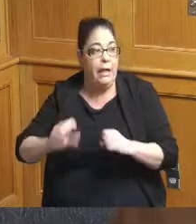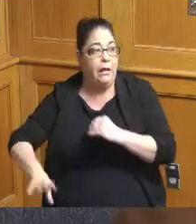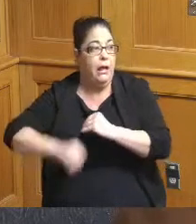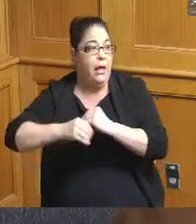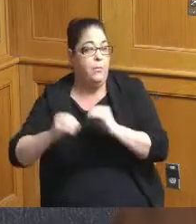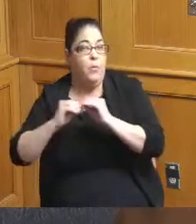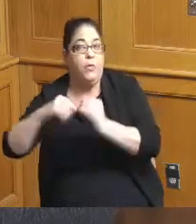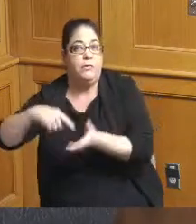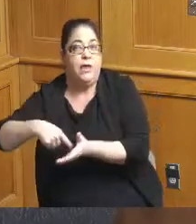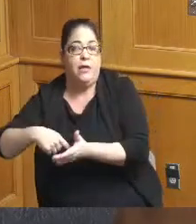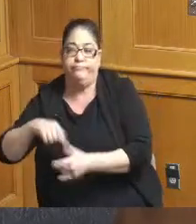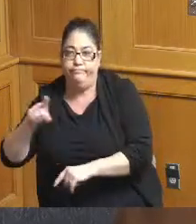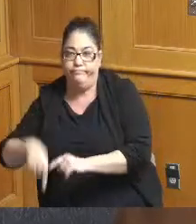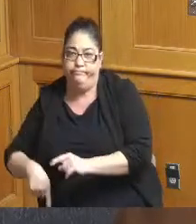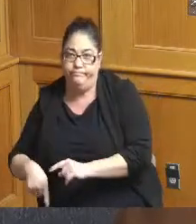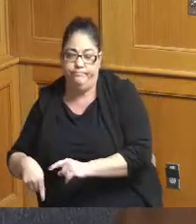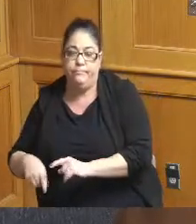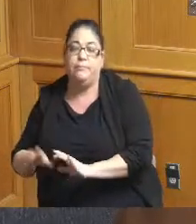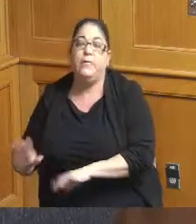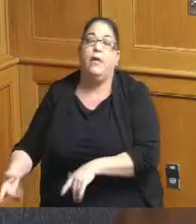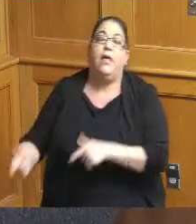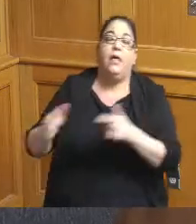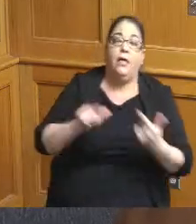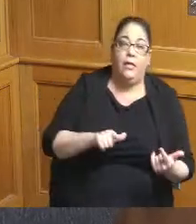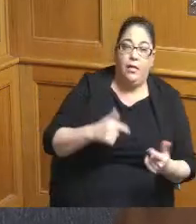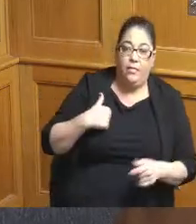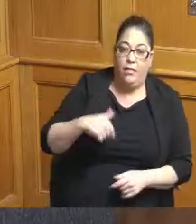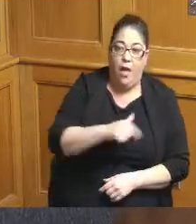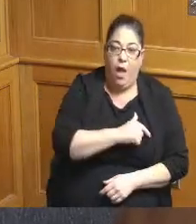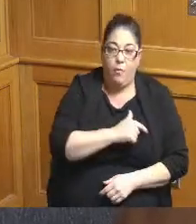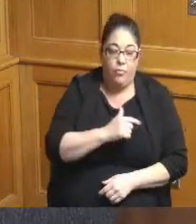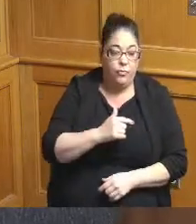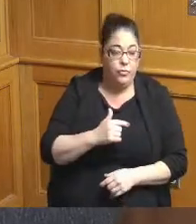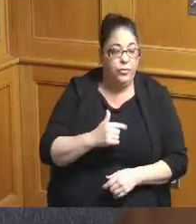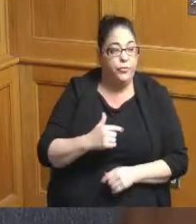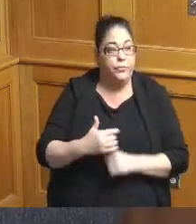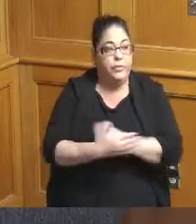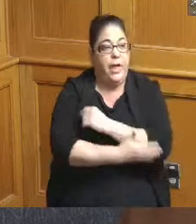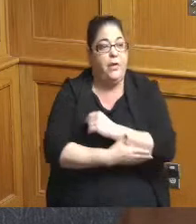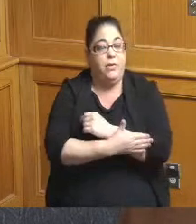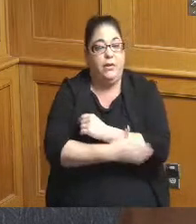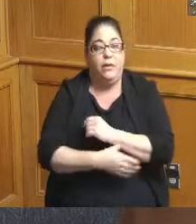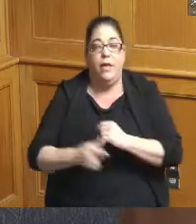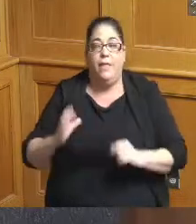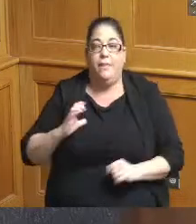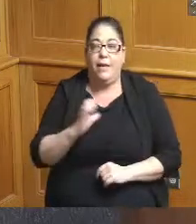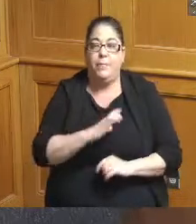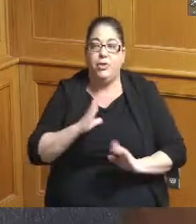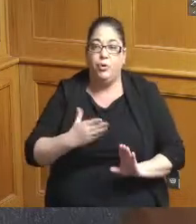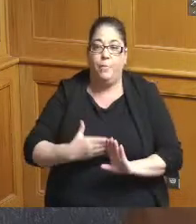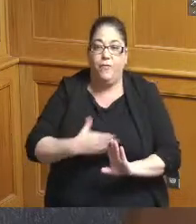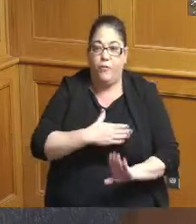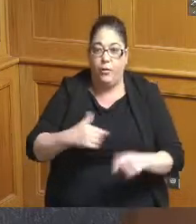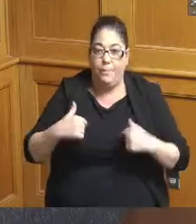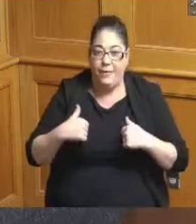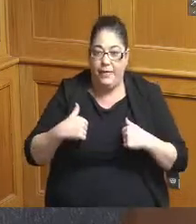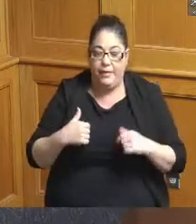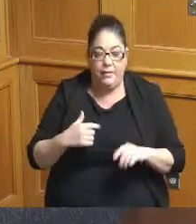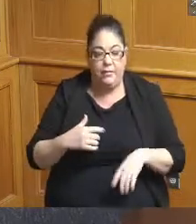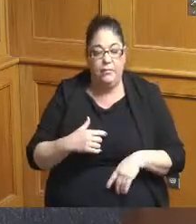so then you go to our side and the Commission before I got here was a lot more Diversified